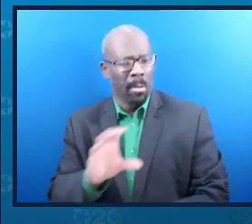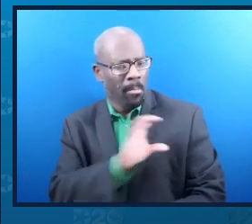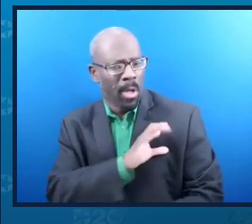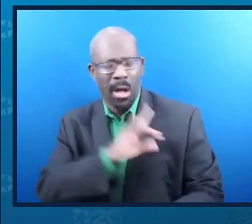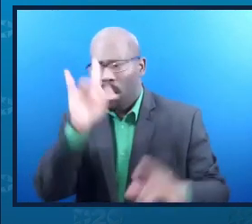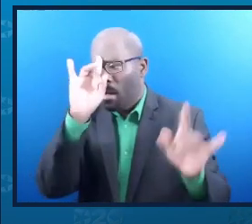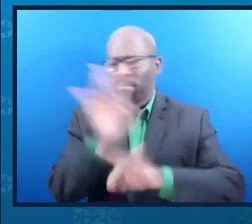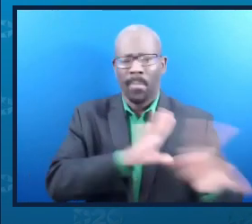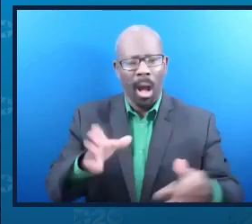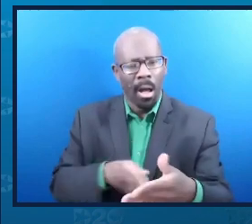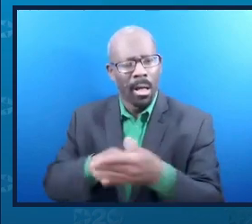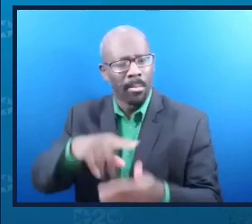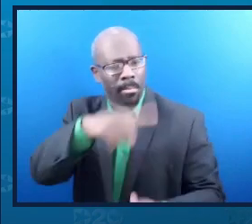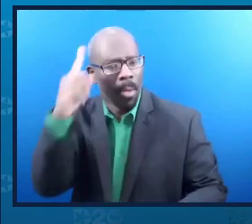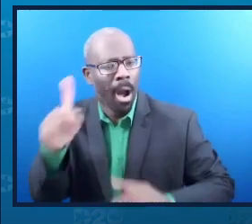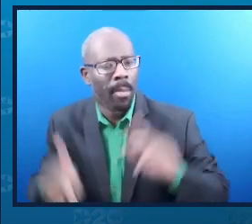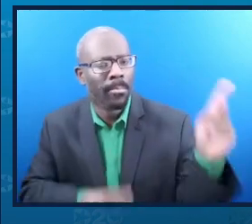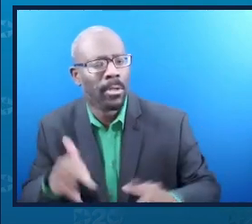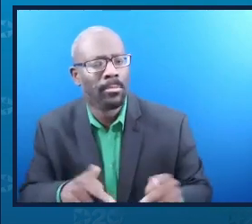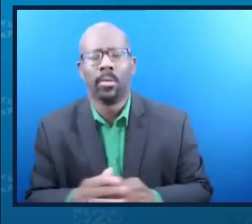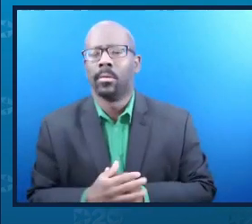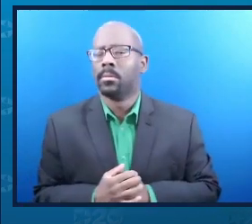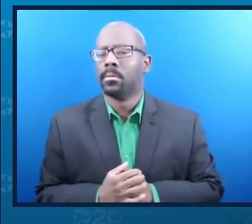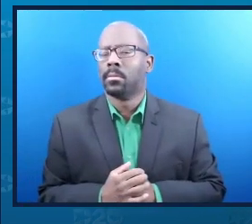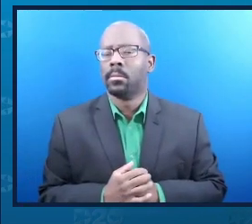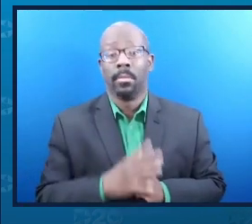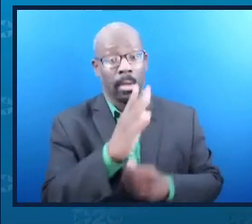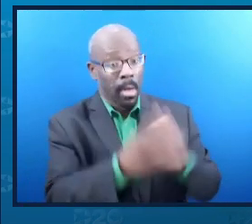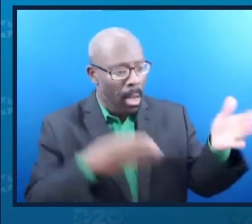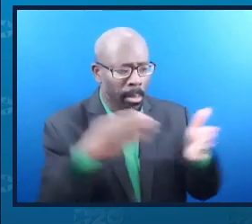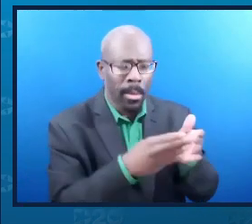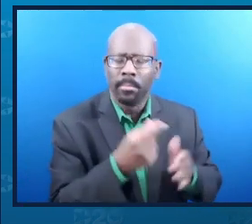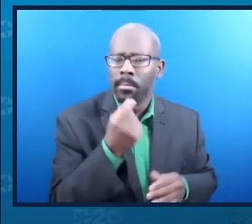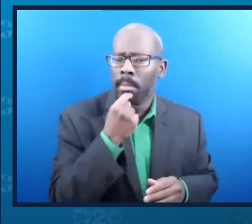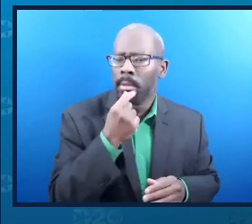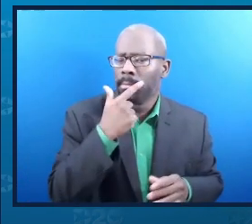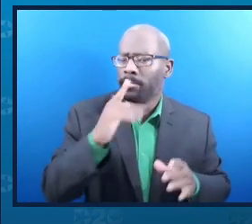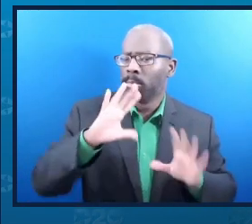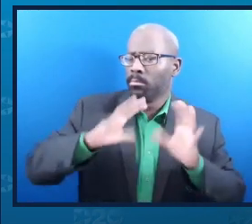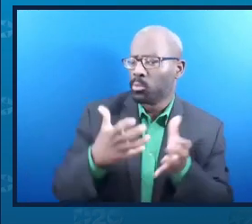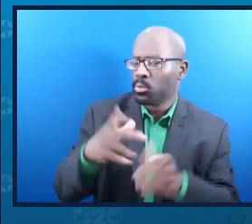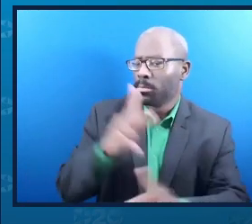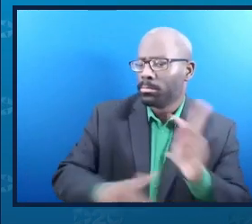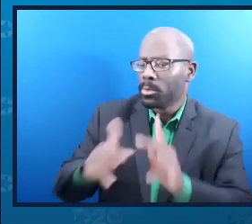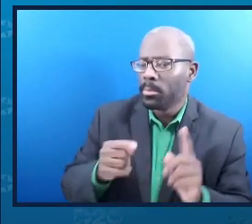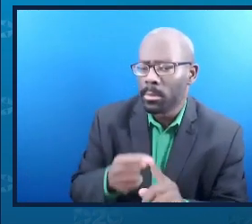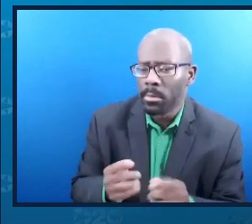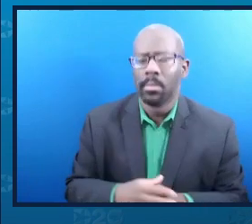AGAINST BLACK BODIES. VIOLENCE AGAINST WOMEN AND